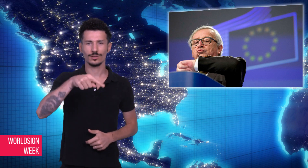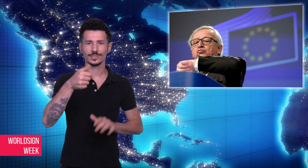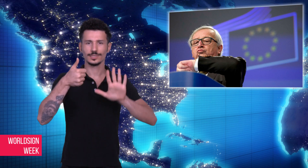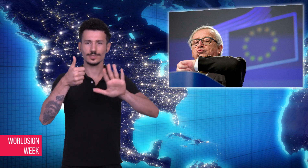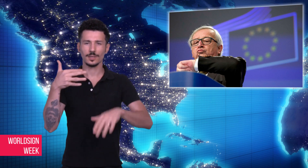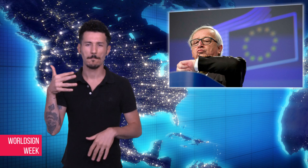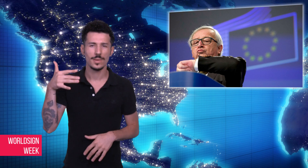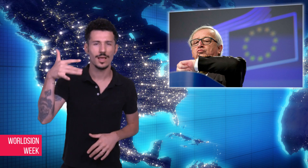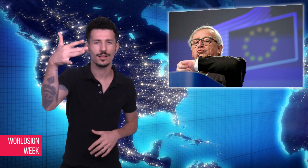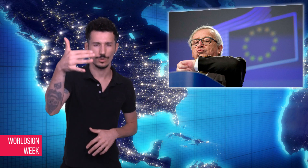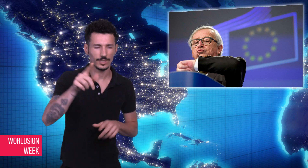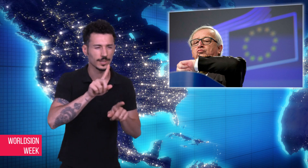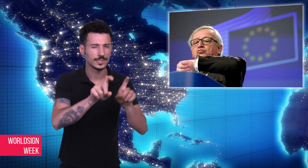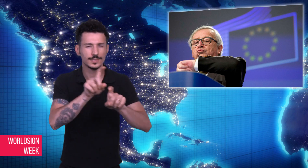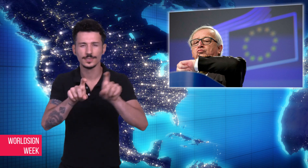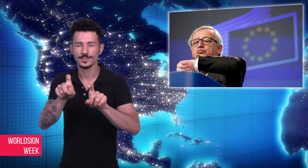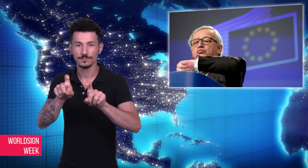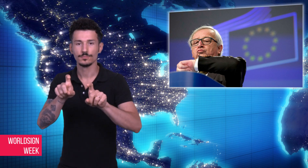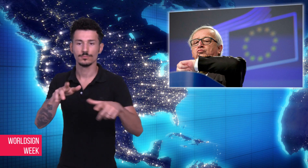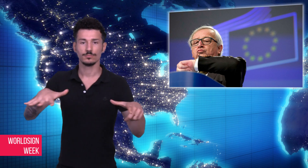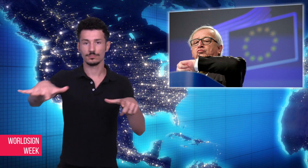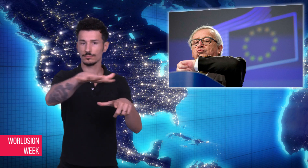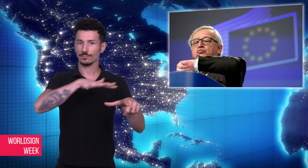winter. The commission surveyed 4.6 million Europeans, and 84% of them